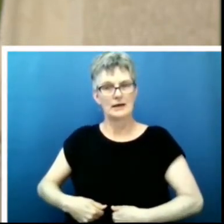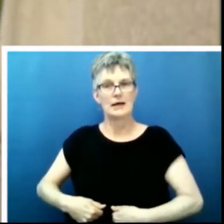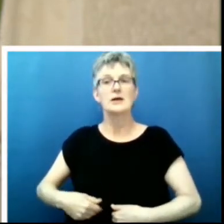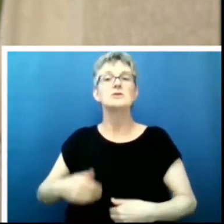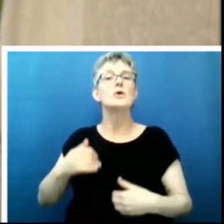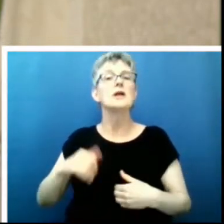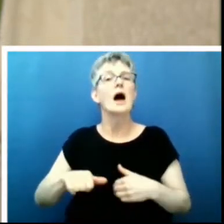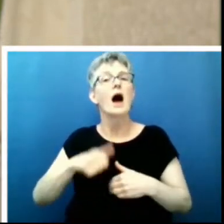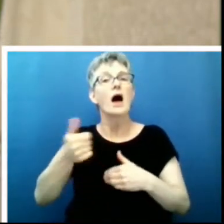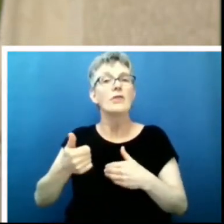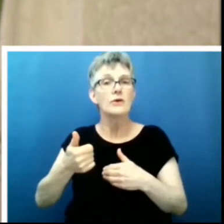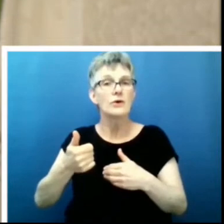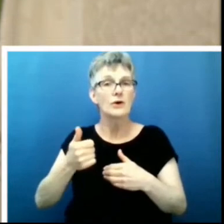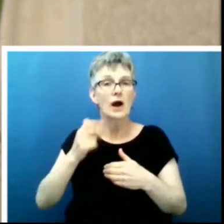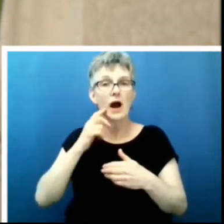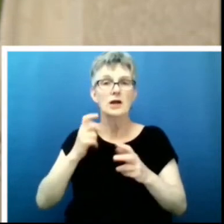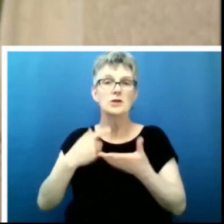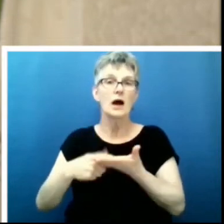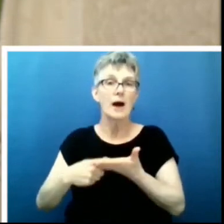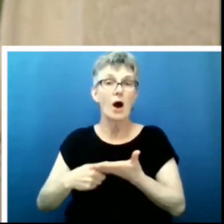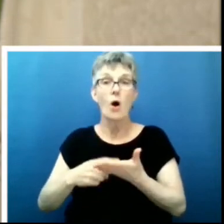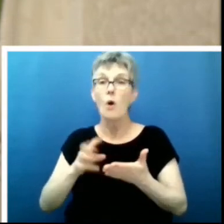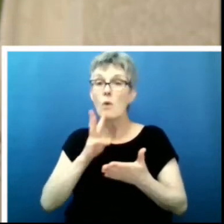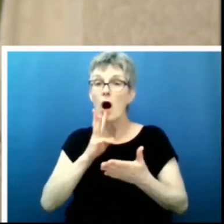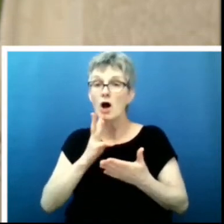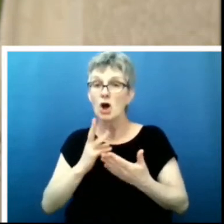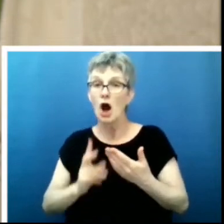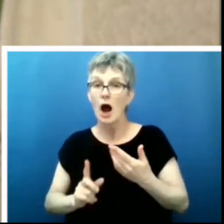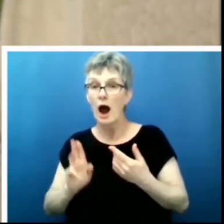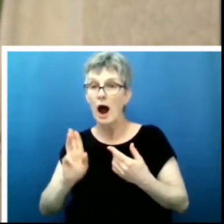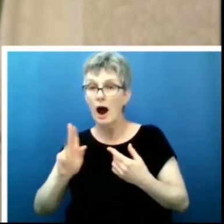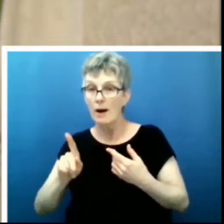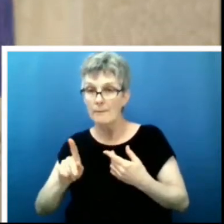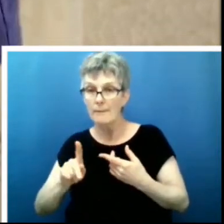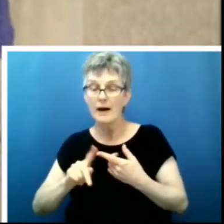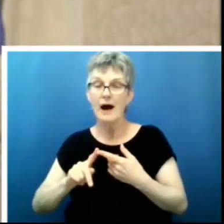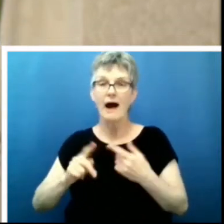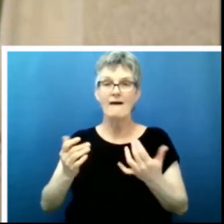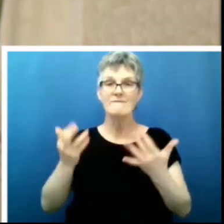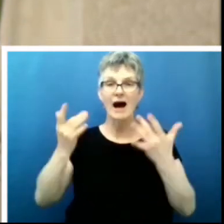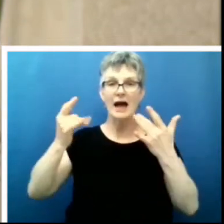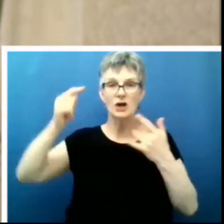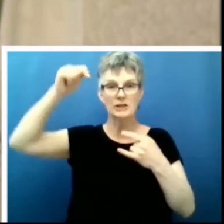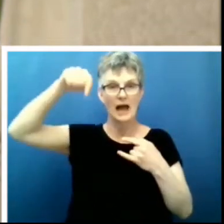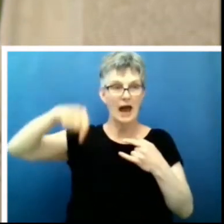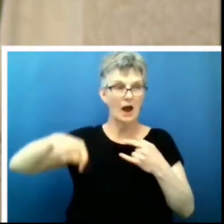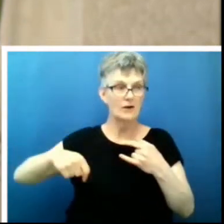Normally we have so much chaos and distractions and thinking so much in our head we need to bring that hot, hot headed-ness